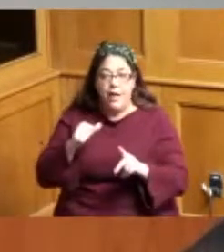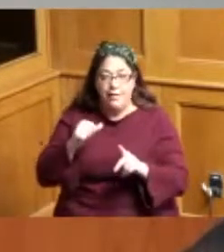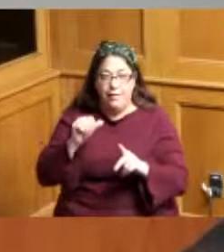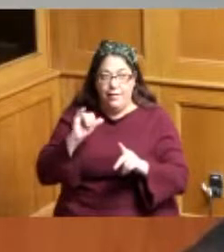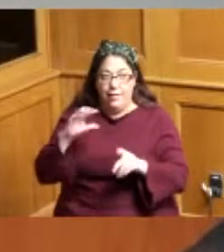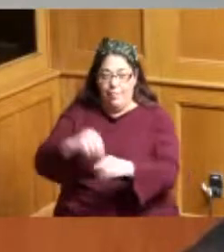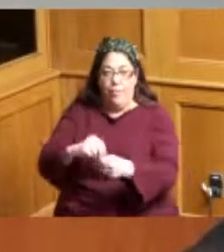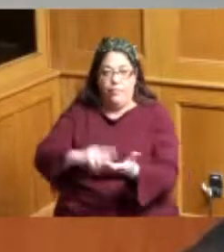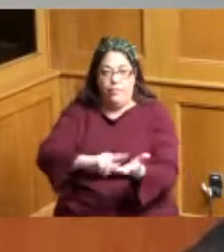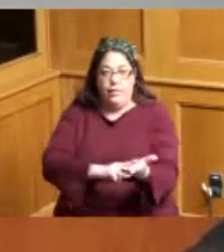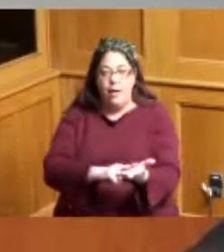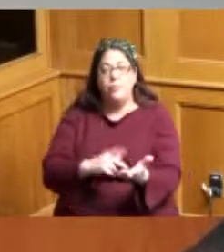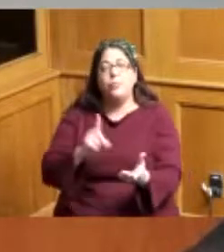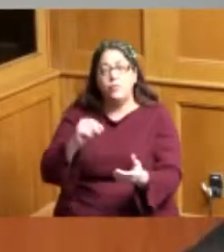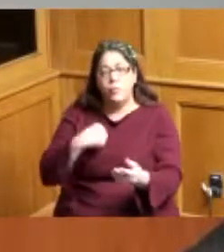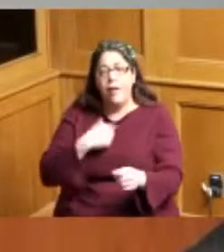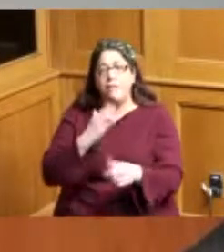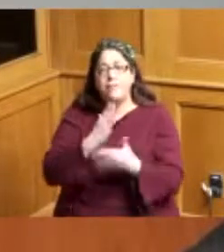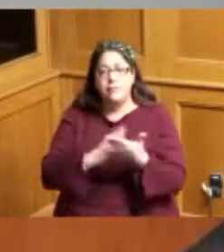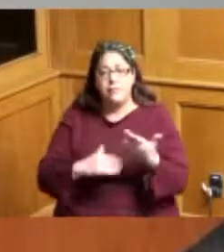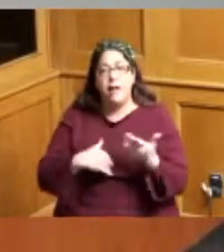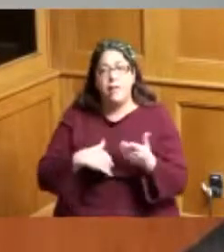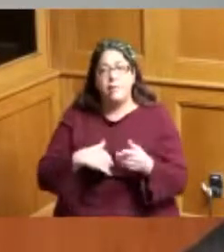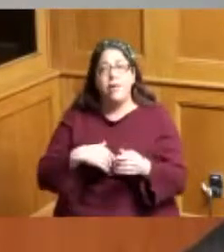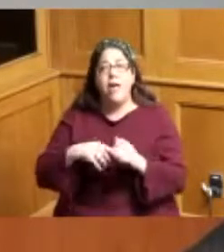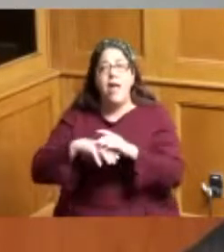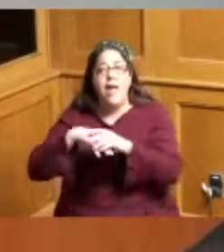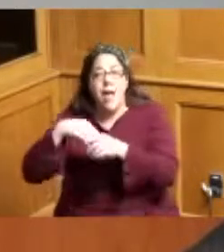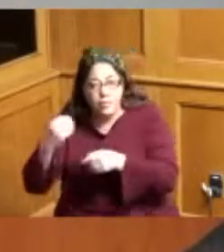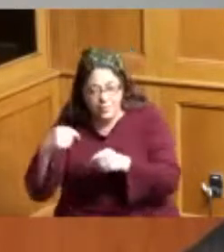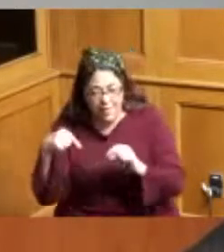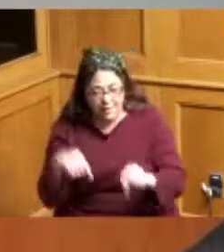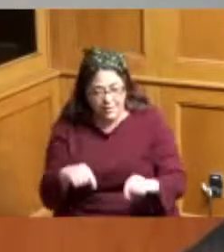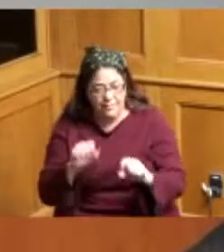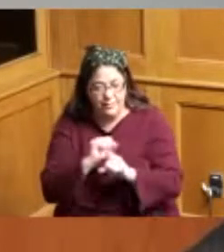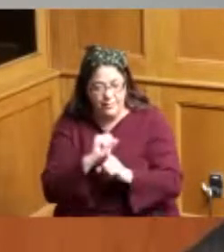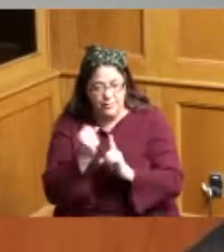do have obligations that we will proceed to invest in because that's what we have to do